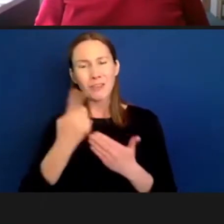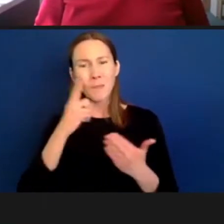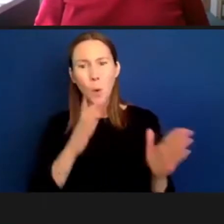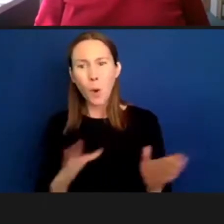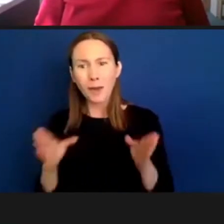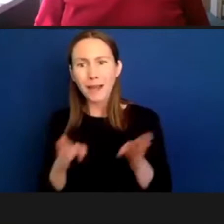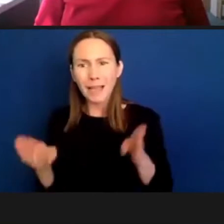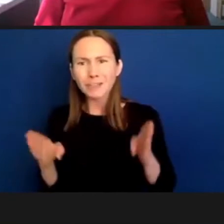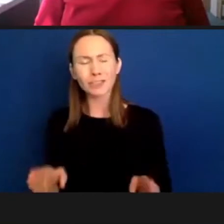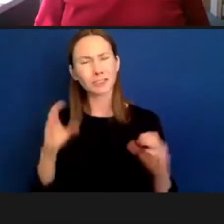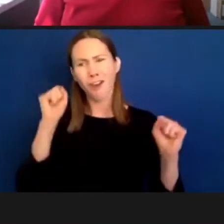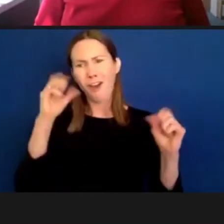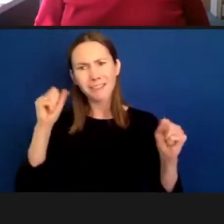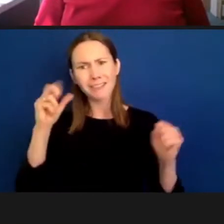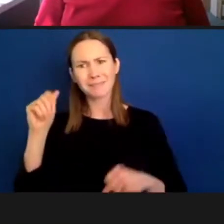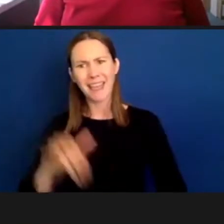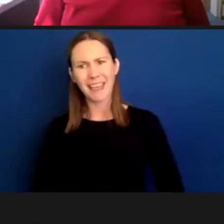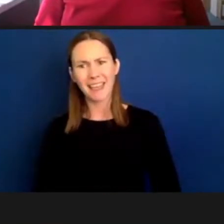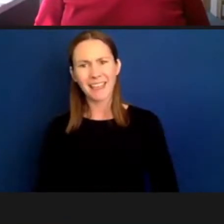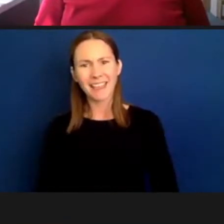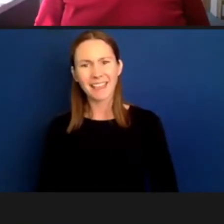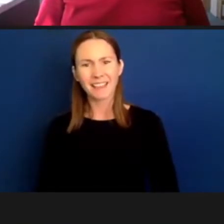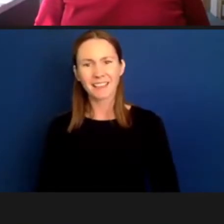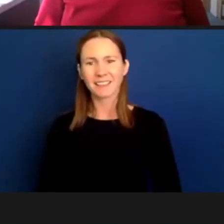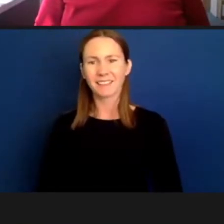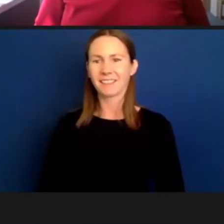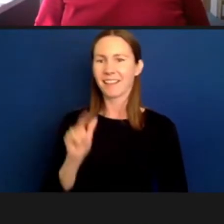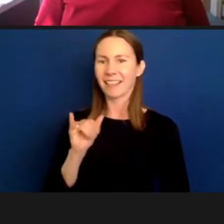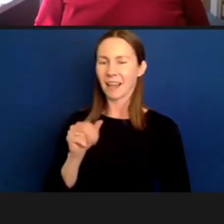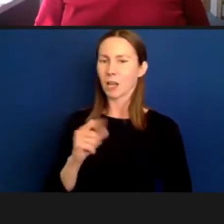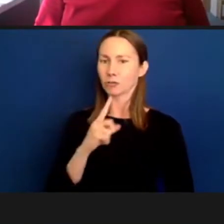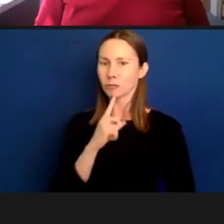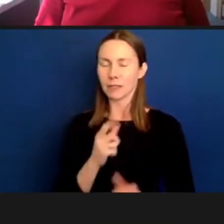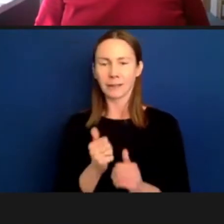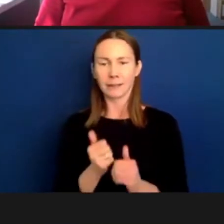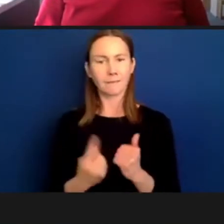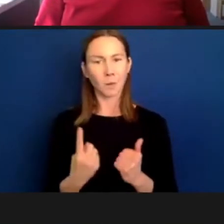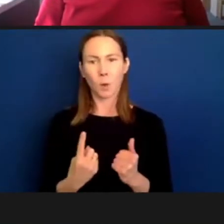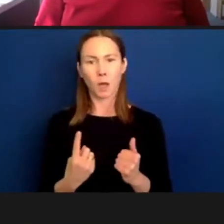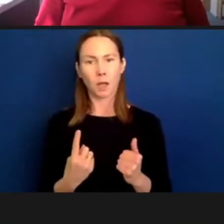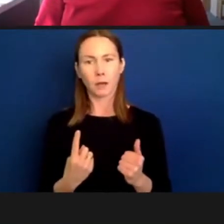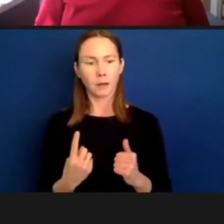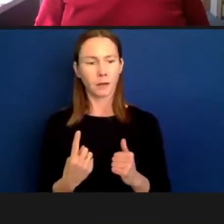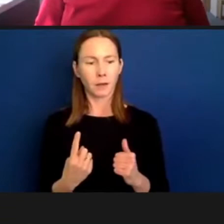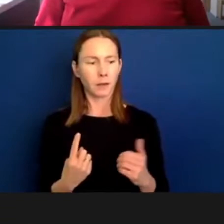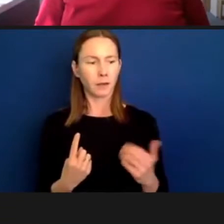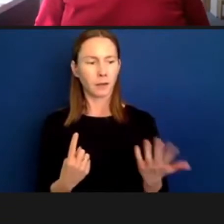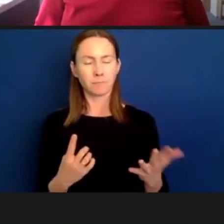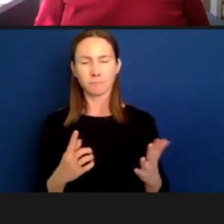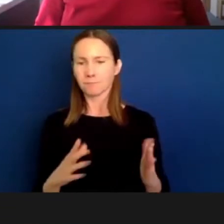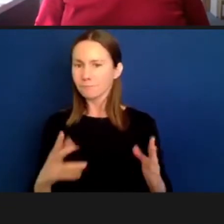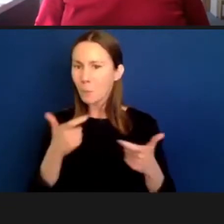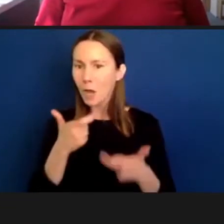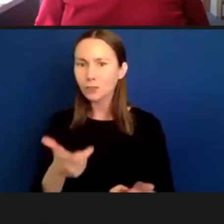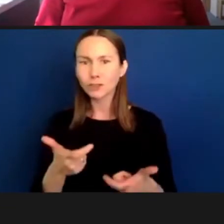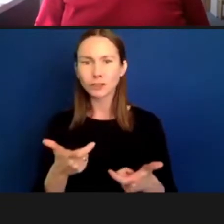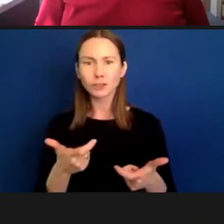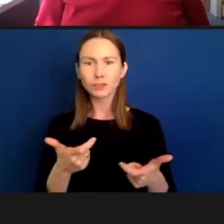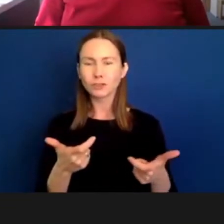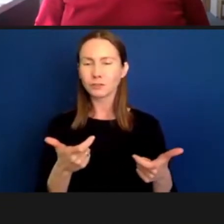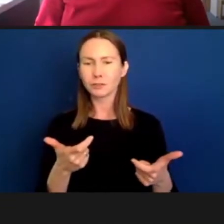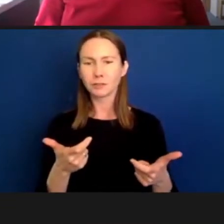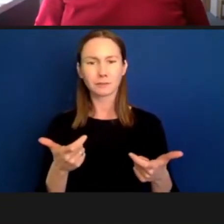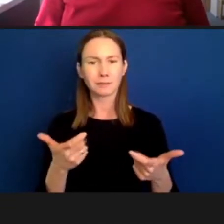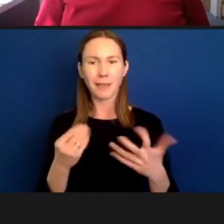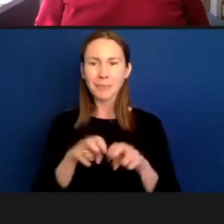Right, I feel like everyone today, watching, plus the panelists, the conference